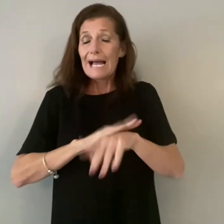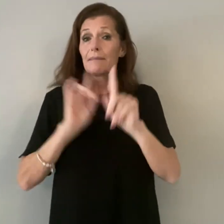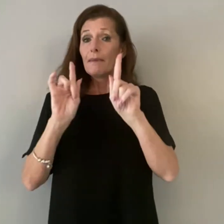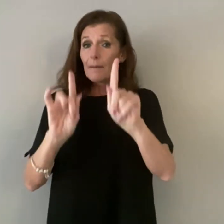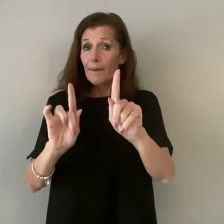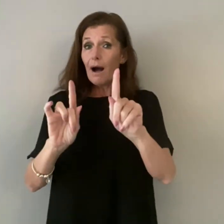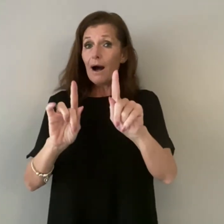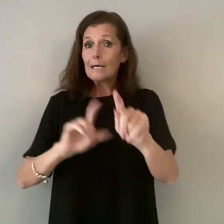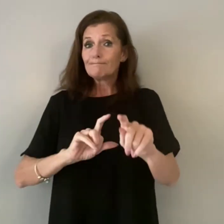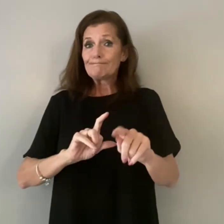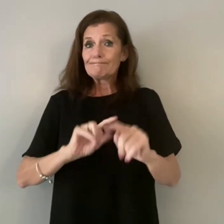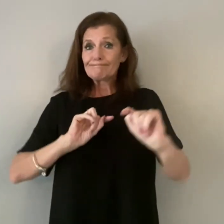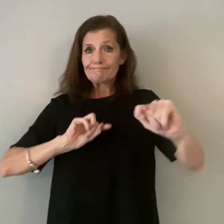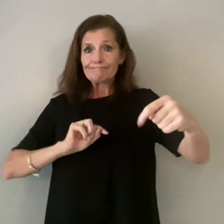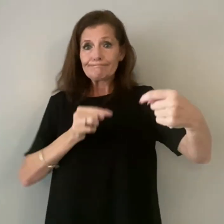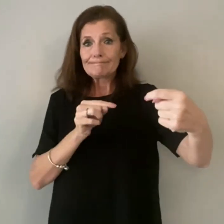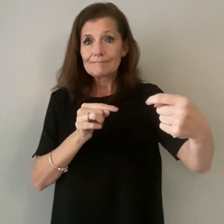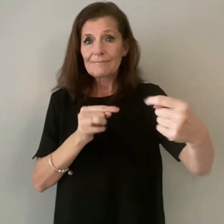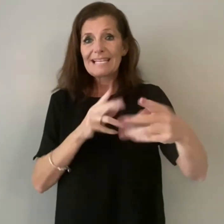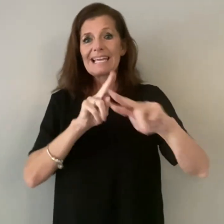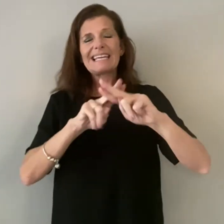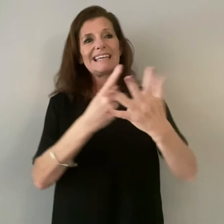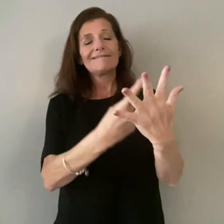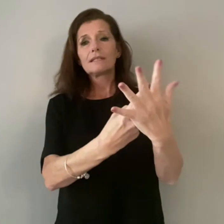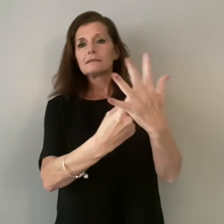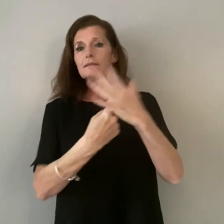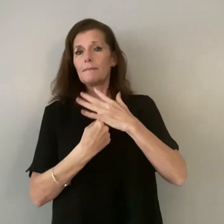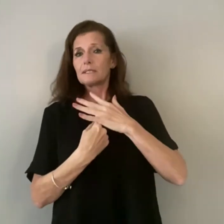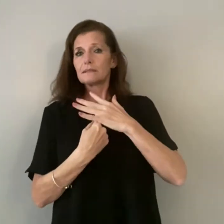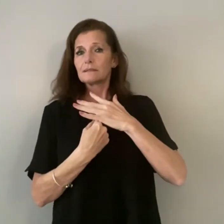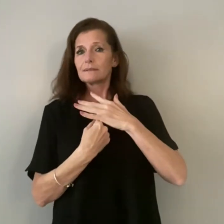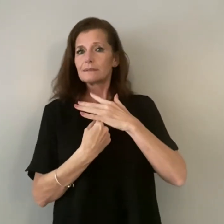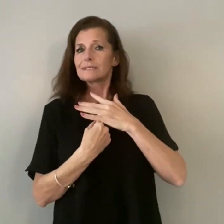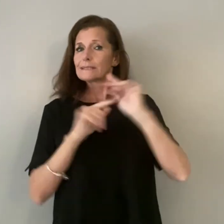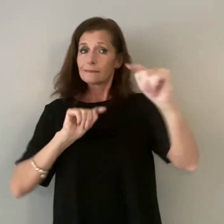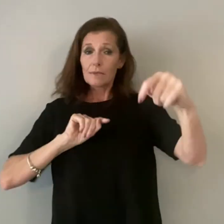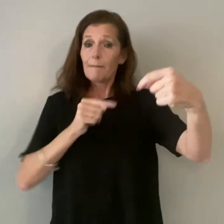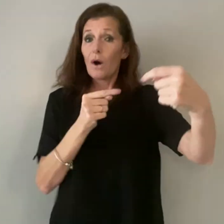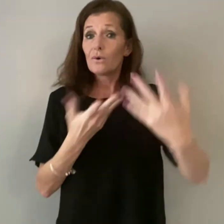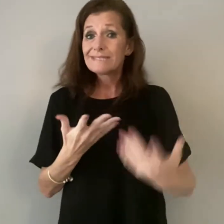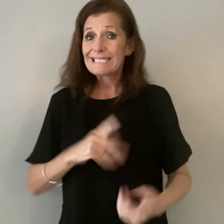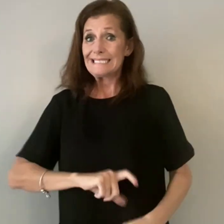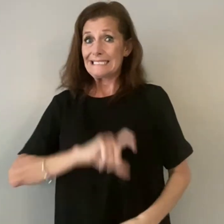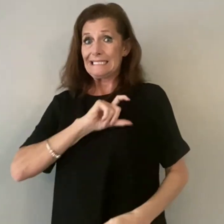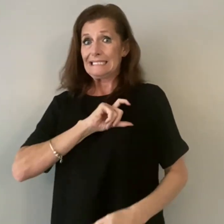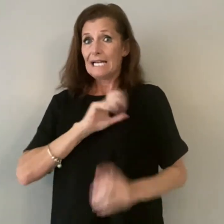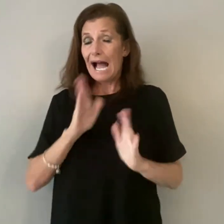Having the courage to oppose like dominant culture. So I think that for me,